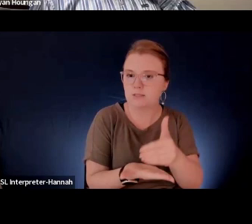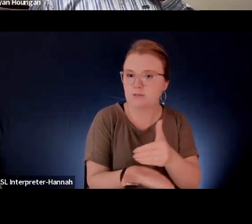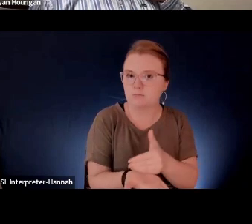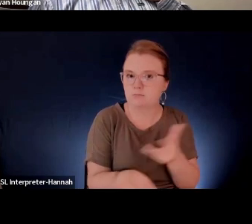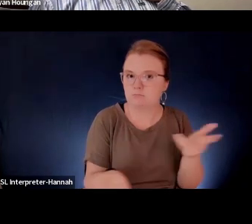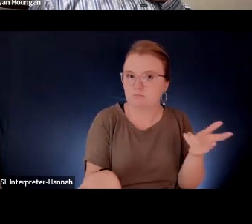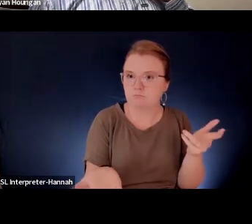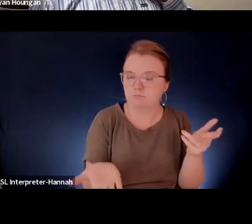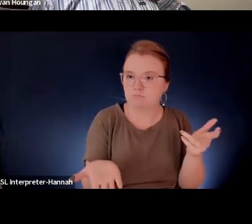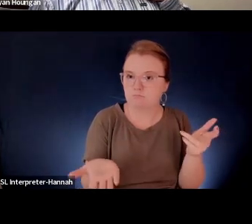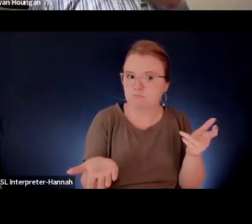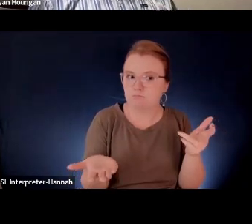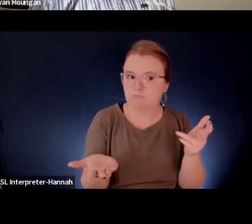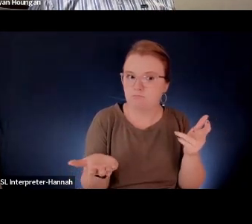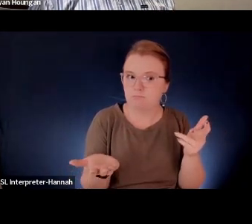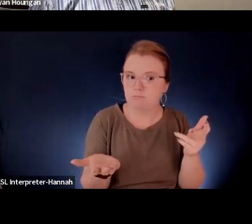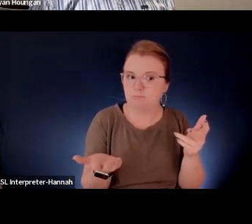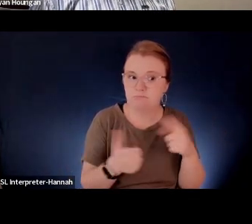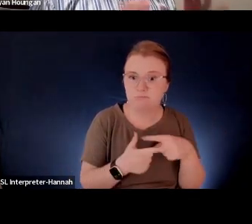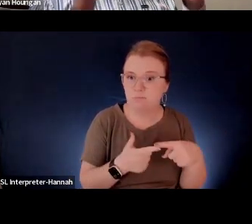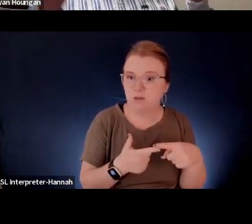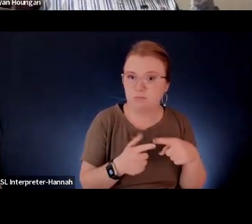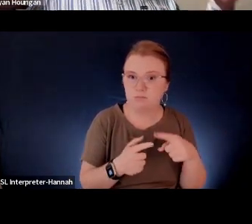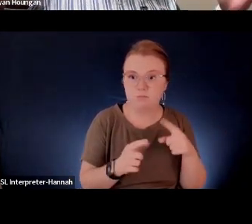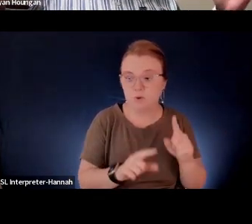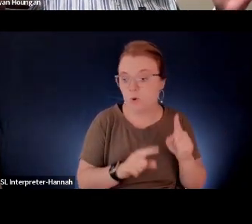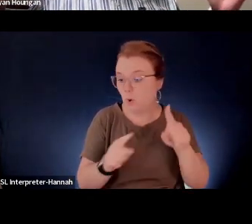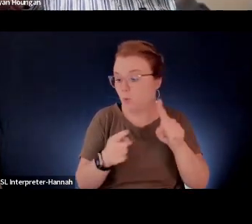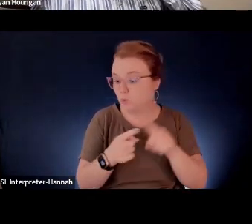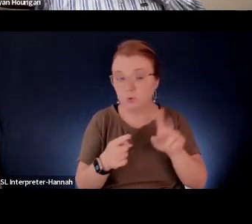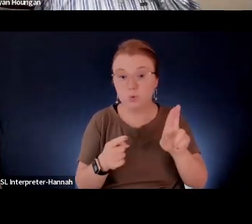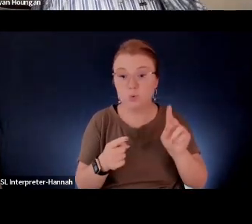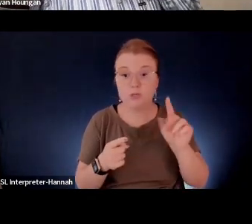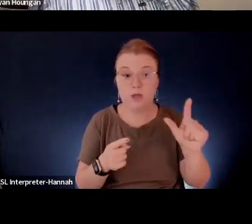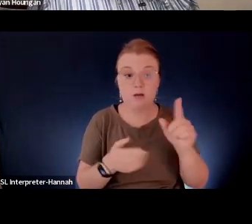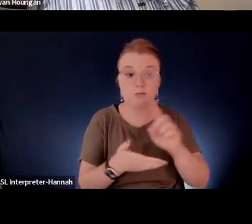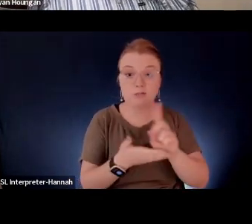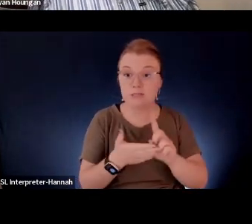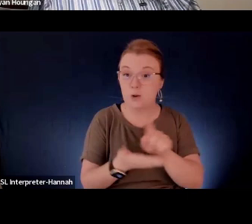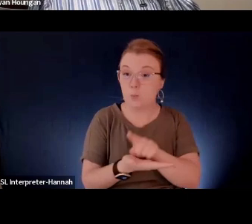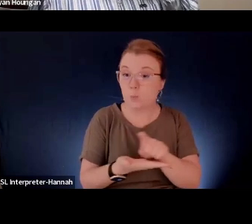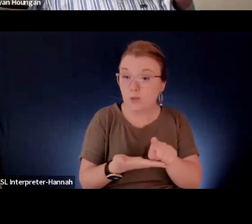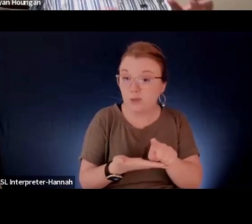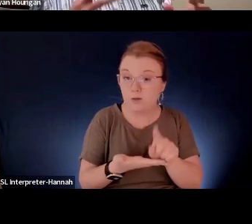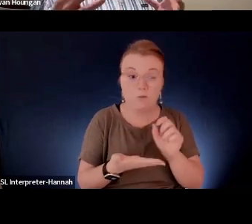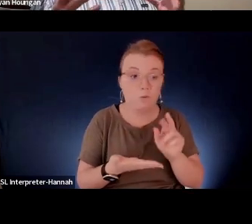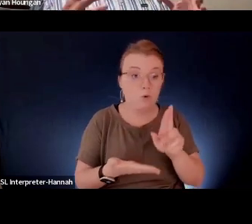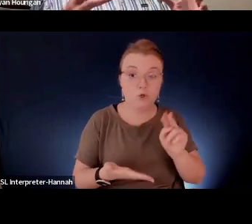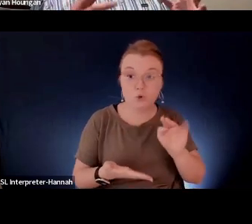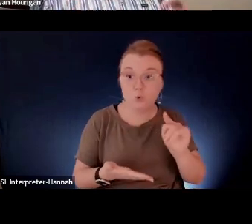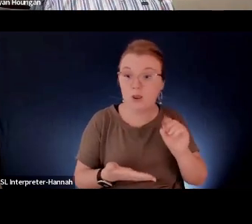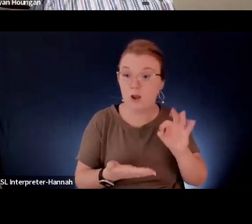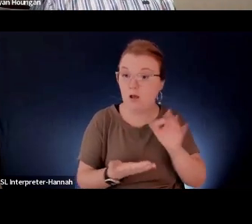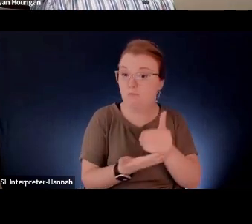and then go to a Yale Design Week or unit of lessons and see how that might work.